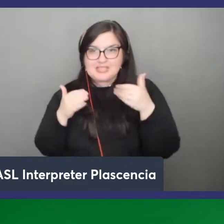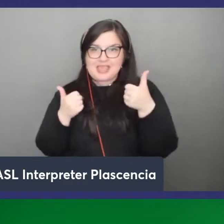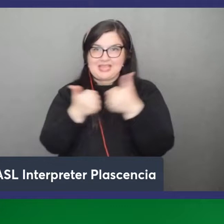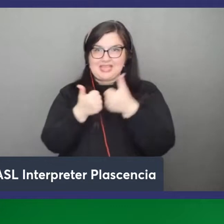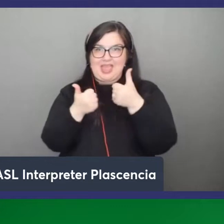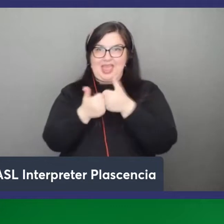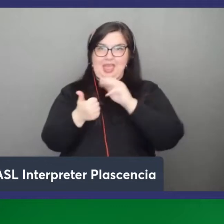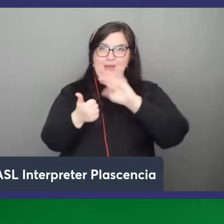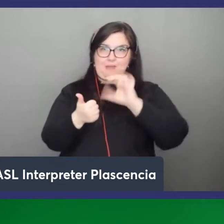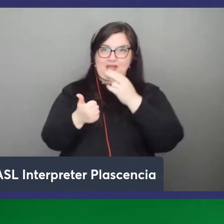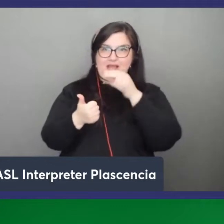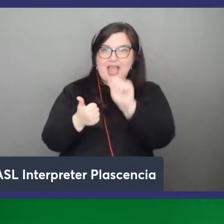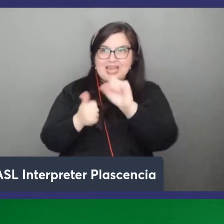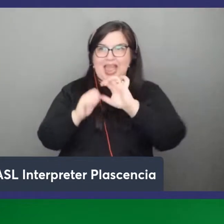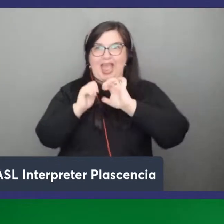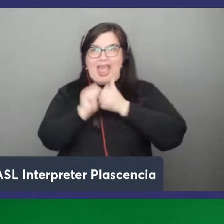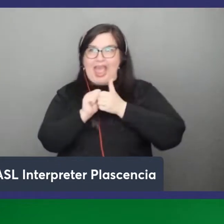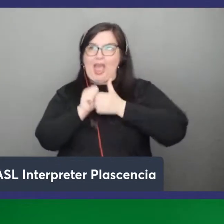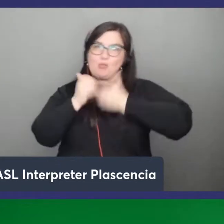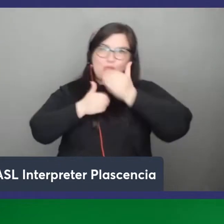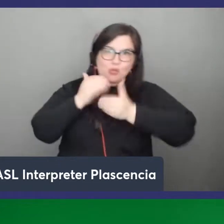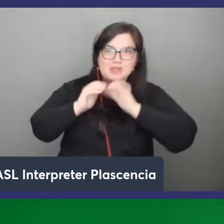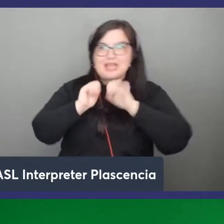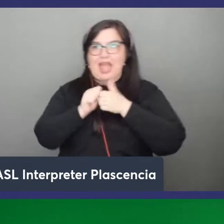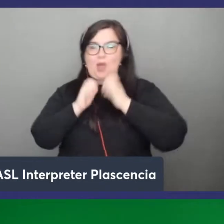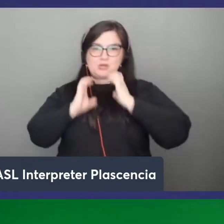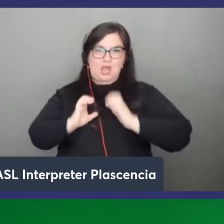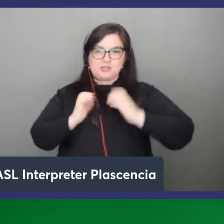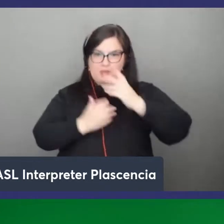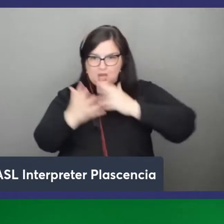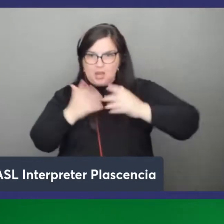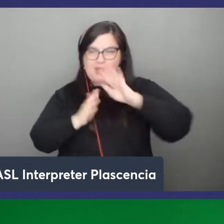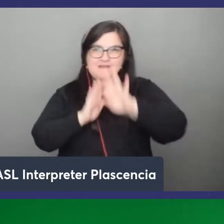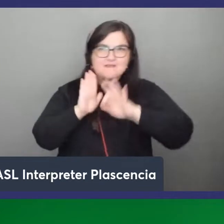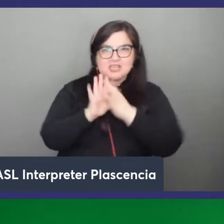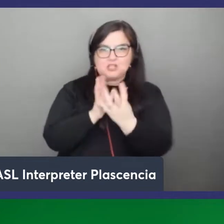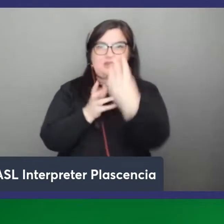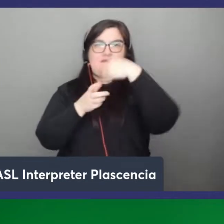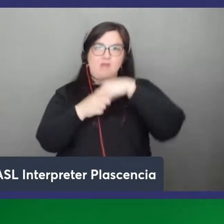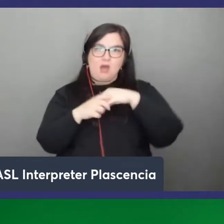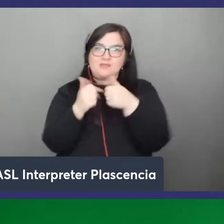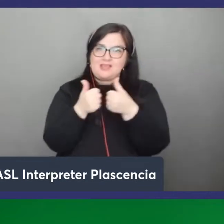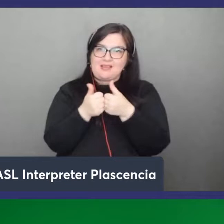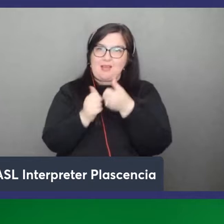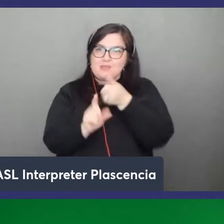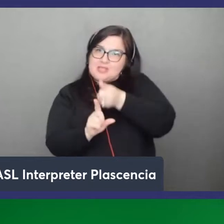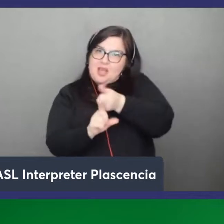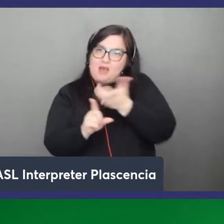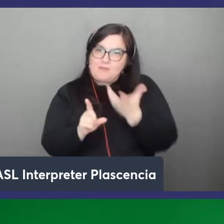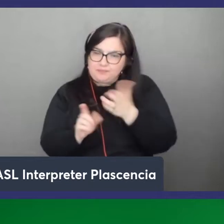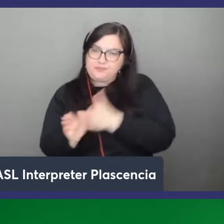How's the game gonna work? How's the customer gonna interact with the game? What features there are in the game itself. And then there's this always a second